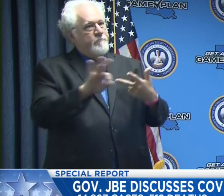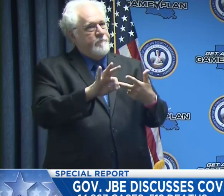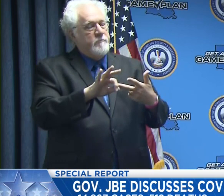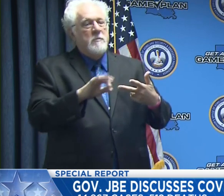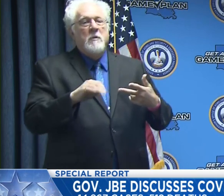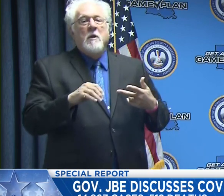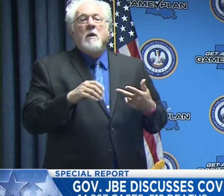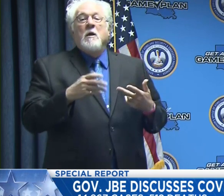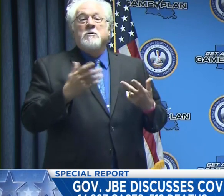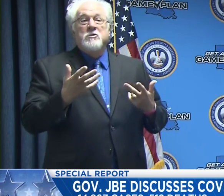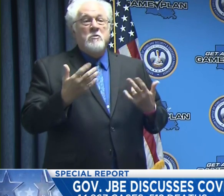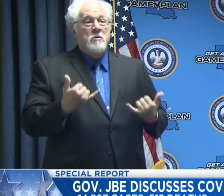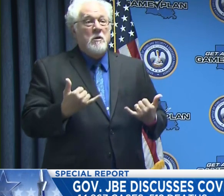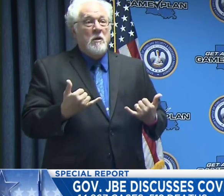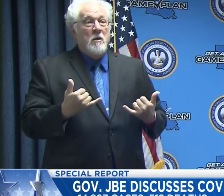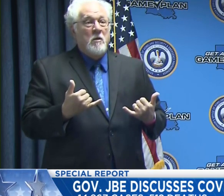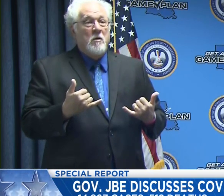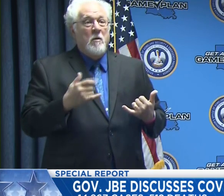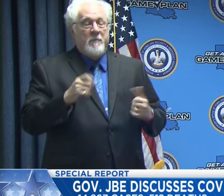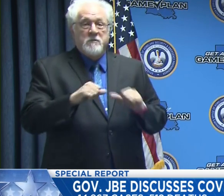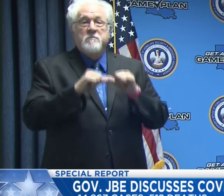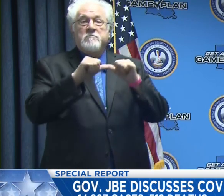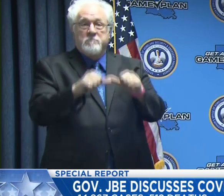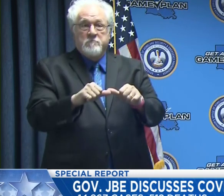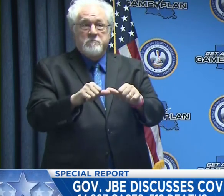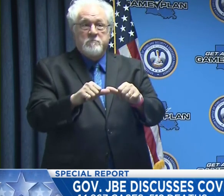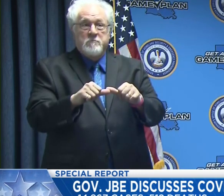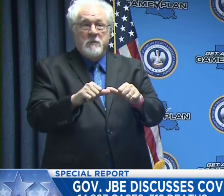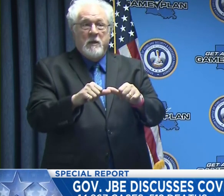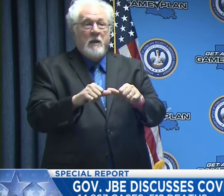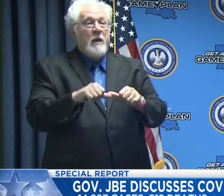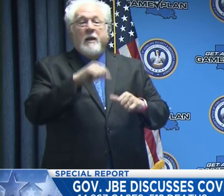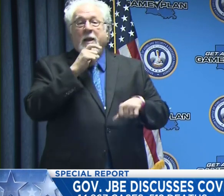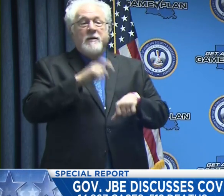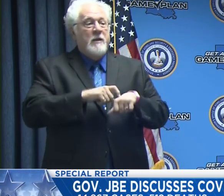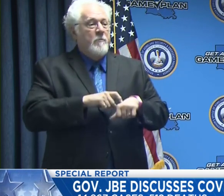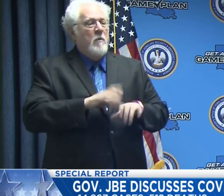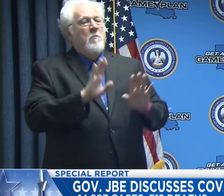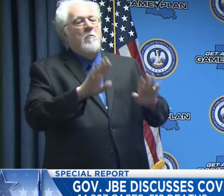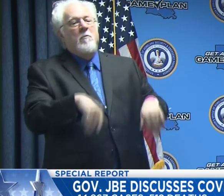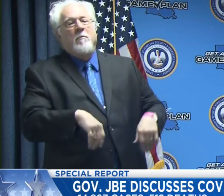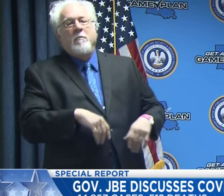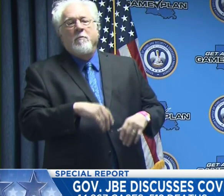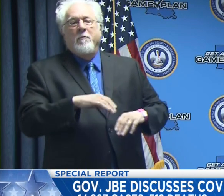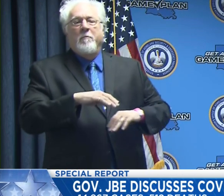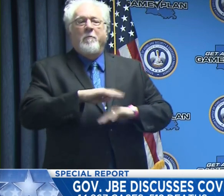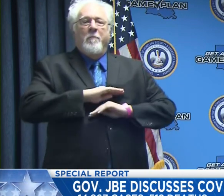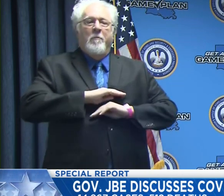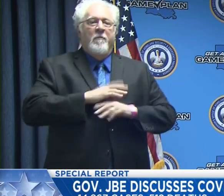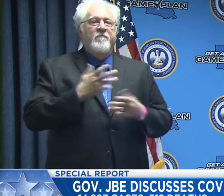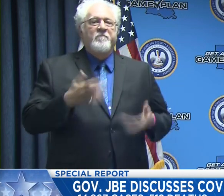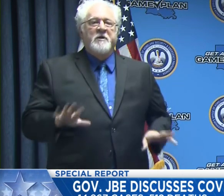STAY-AT-HOME ORDER, THE HYGIENE, SOCIAL DISTANCING, ALL VERY,